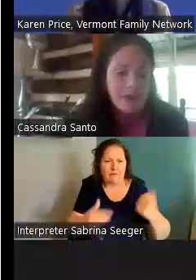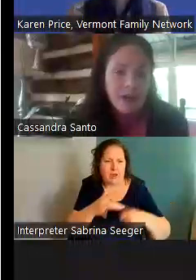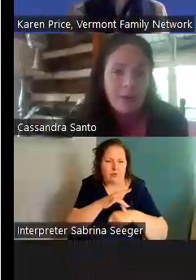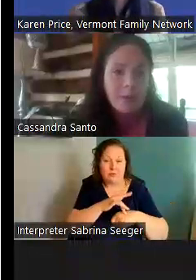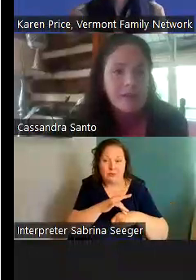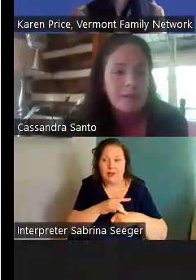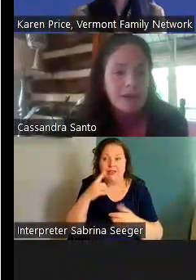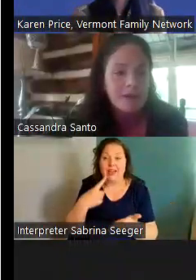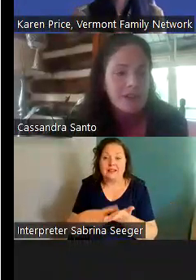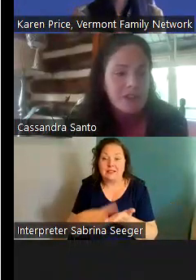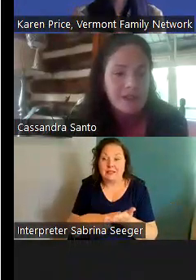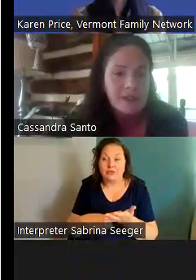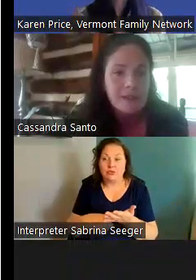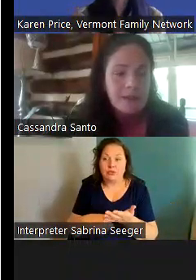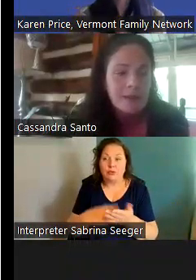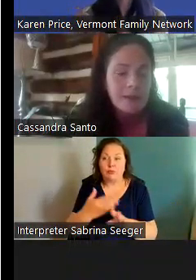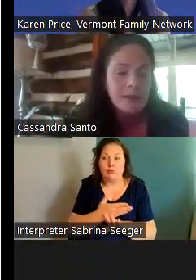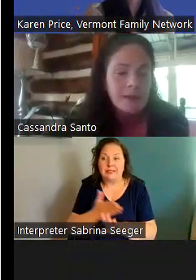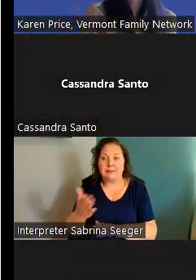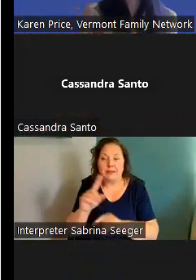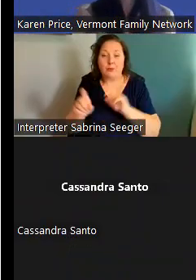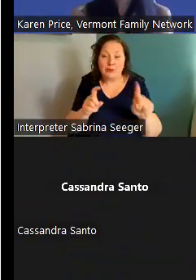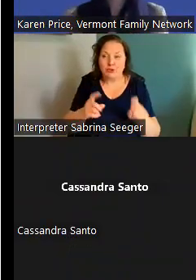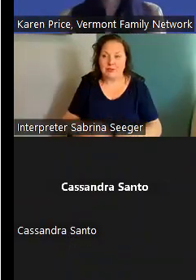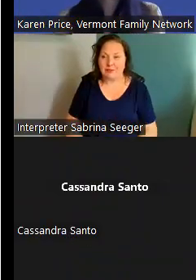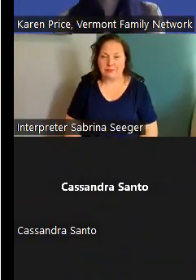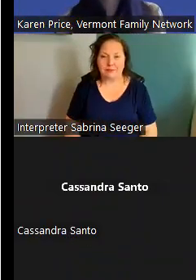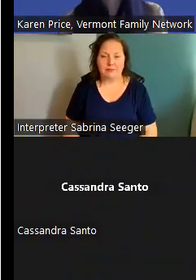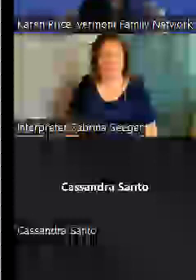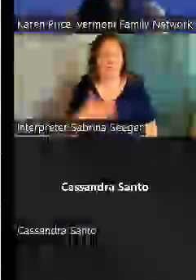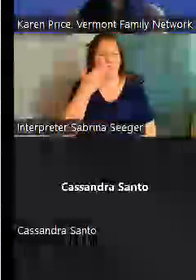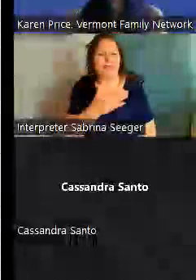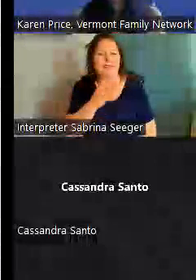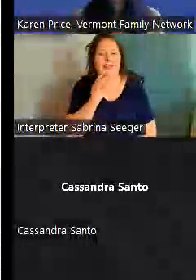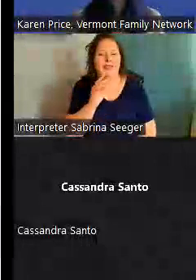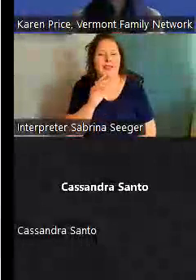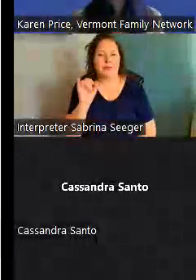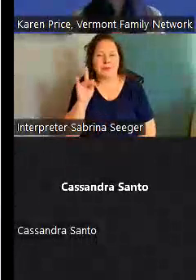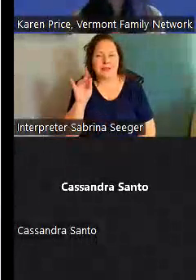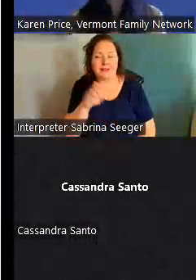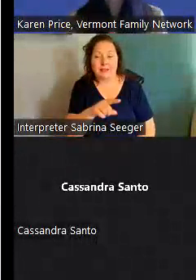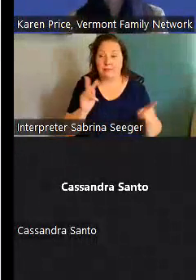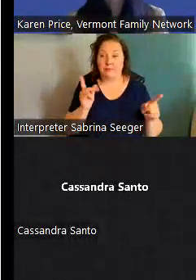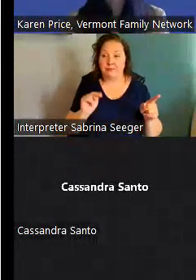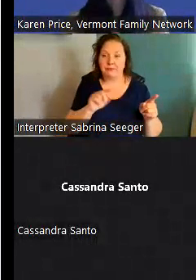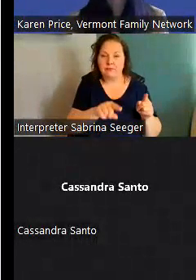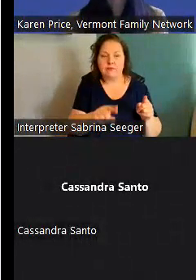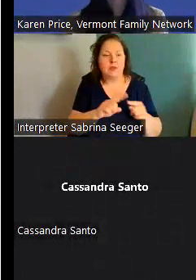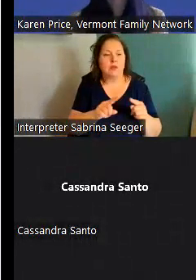we'll talk about pre-submitted questions. Okay, thank you, Cassie. This slide covers some of the